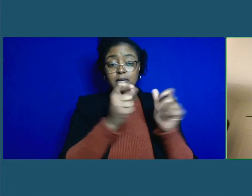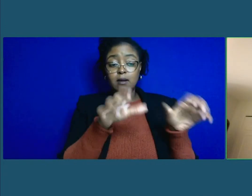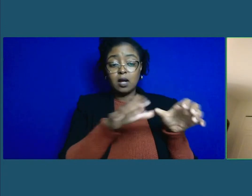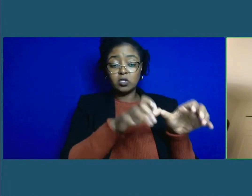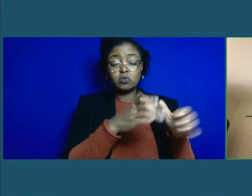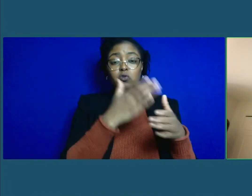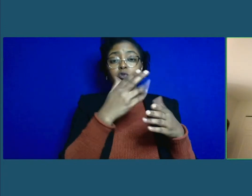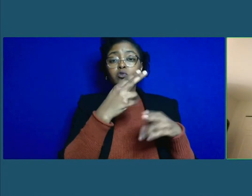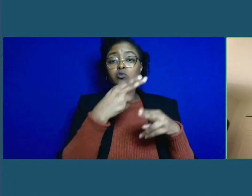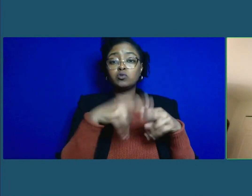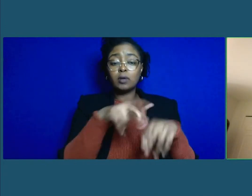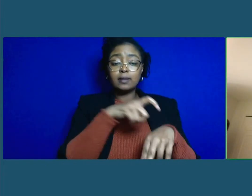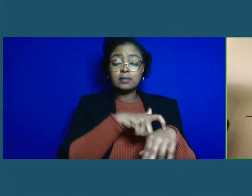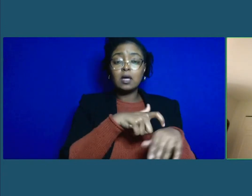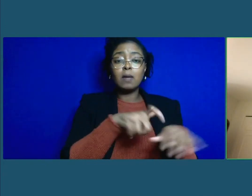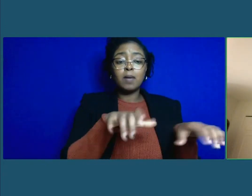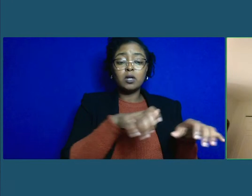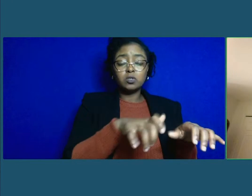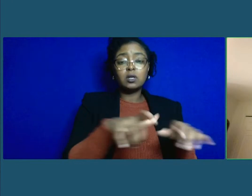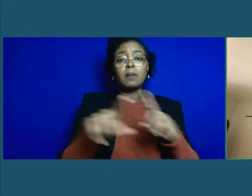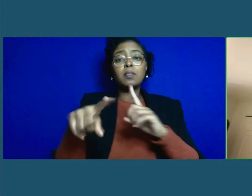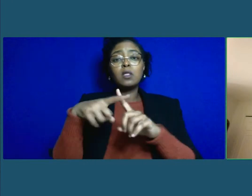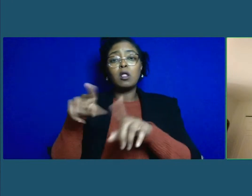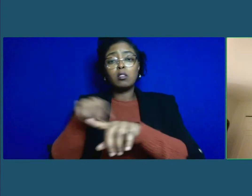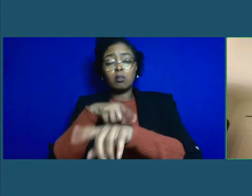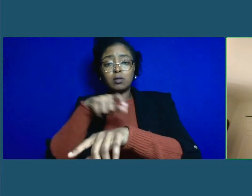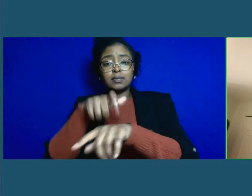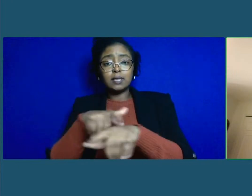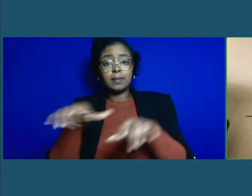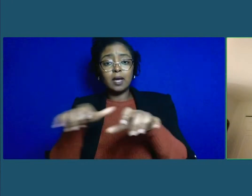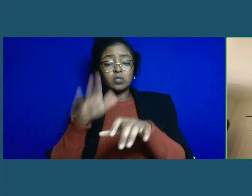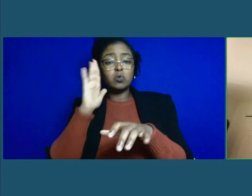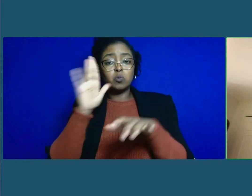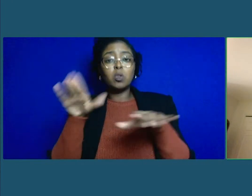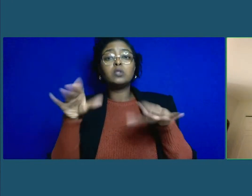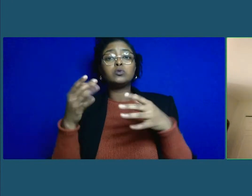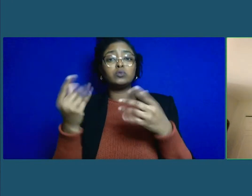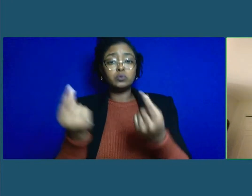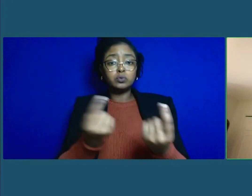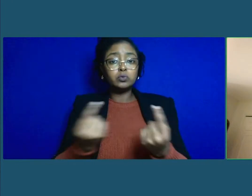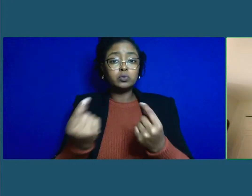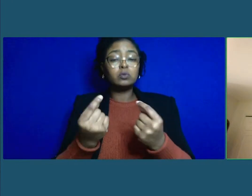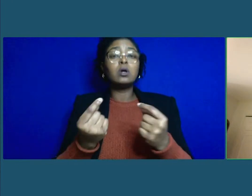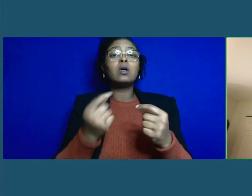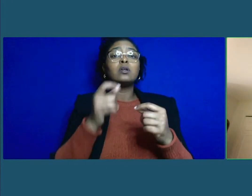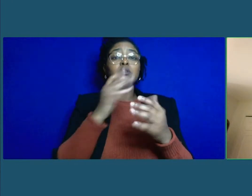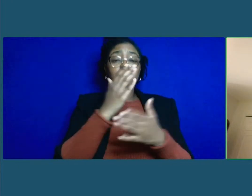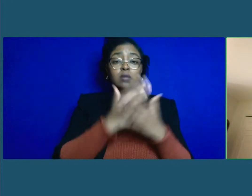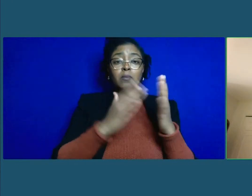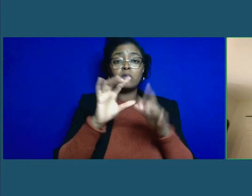see on Friday or a list of immediate actions, short term actions and then some longer